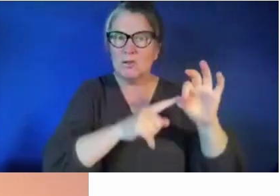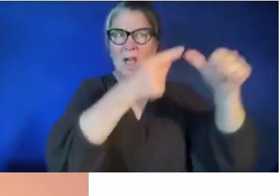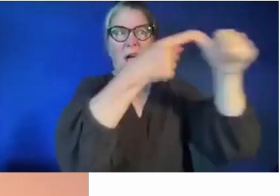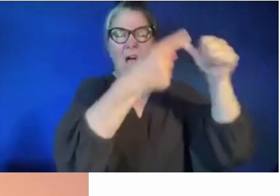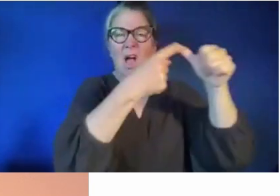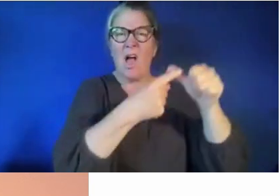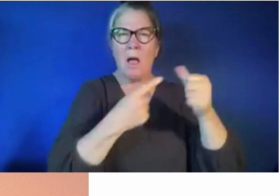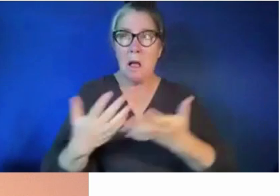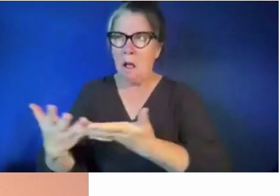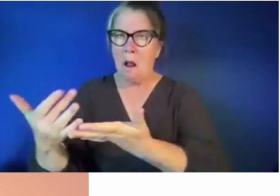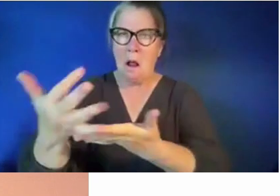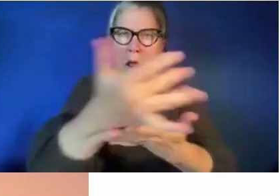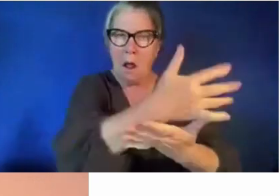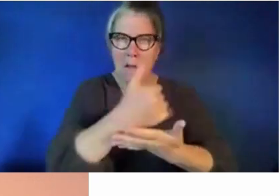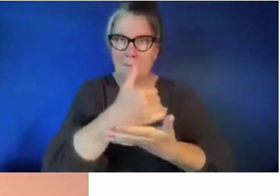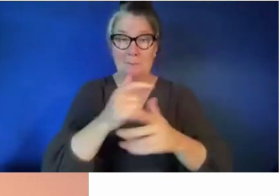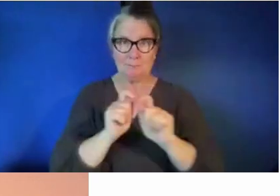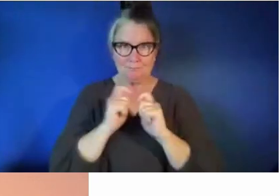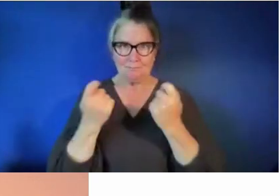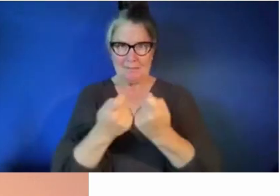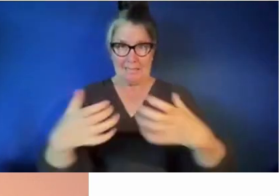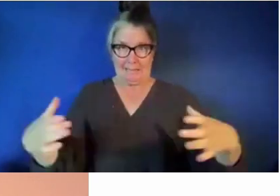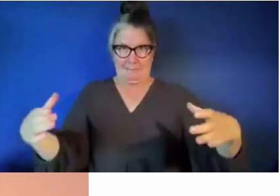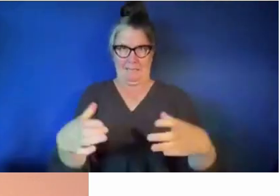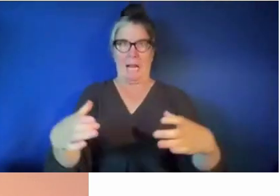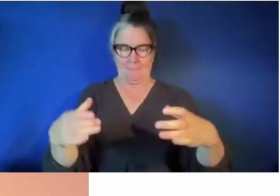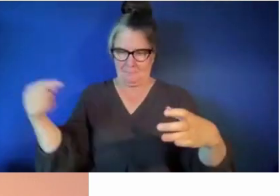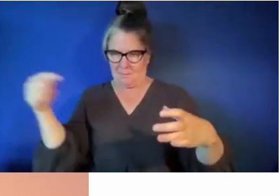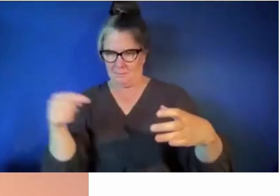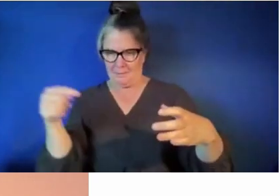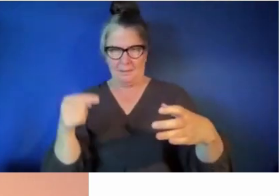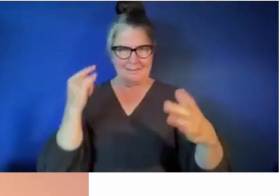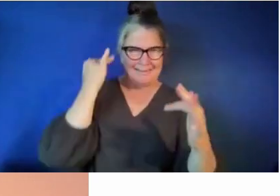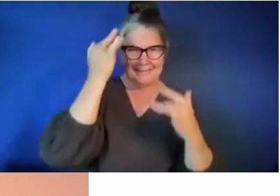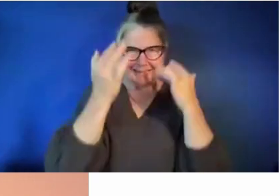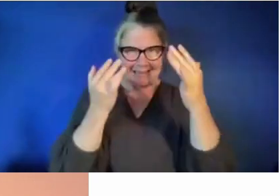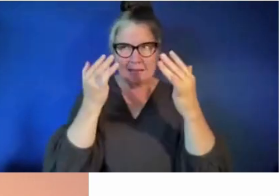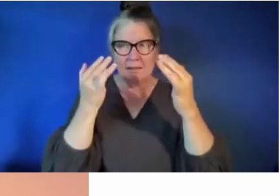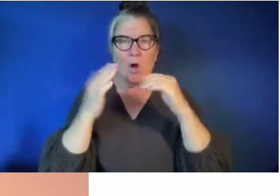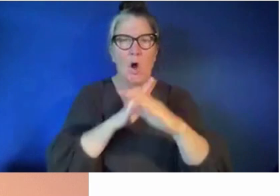that a really careful consideration of how you set out what you need to do, what the different roles are,